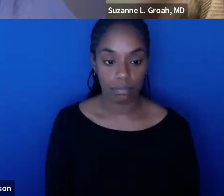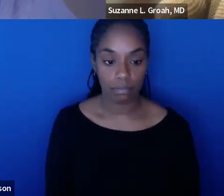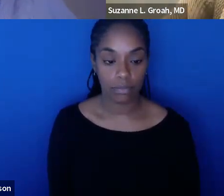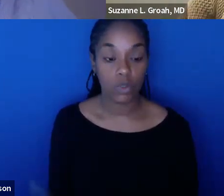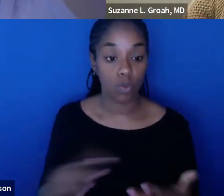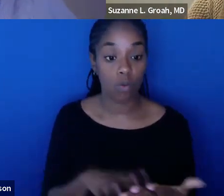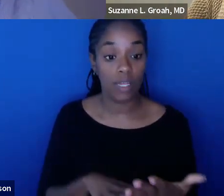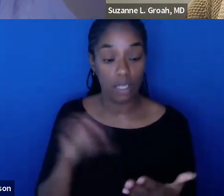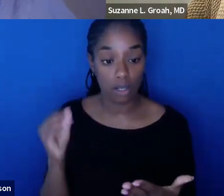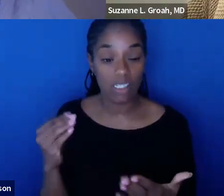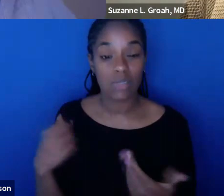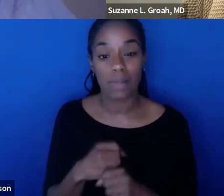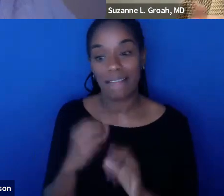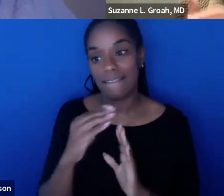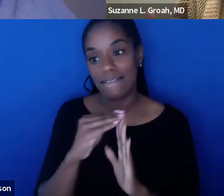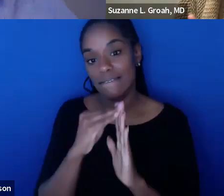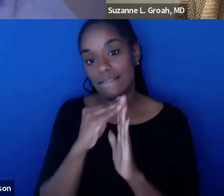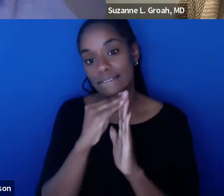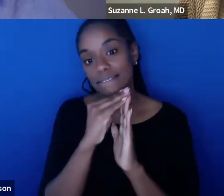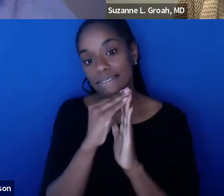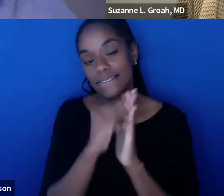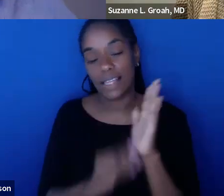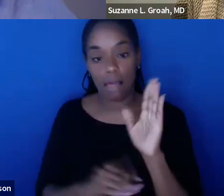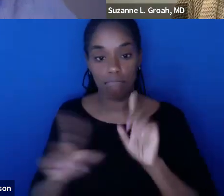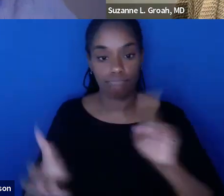is we make them fill out these long questionnaires on urinary symptoms.